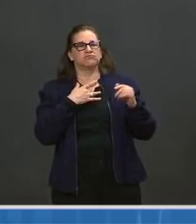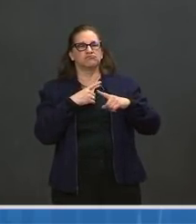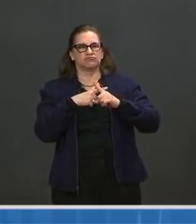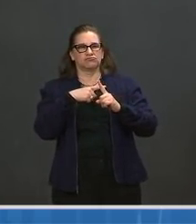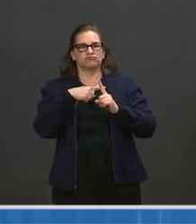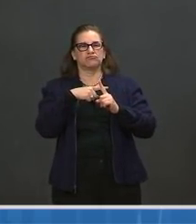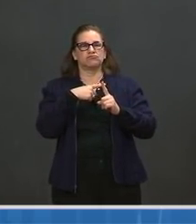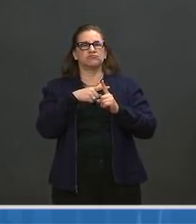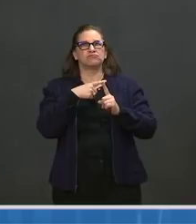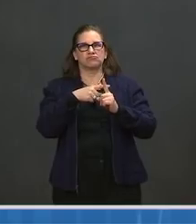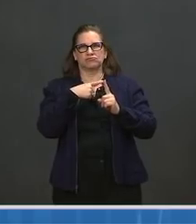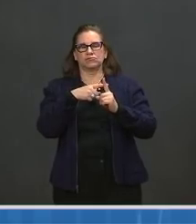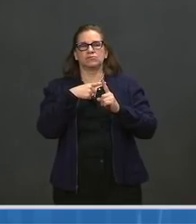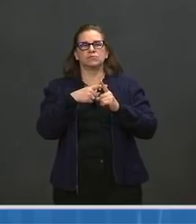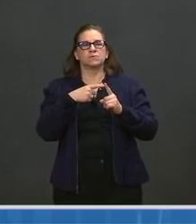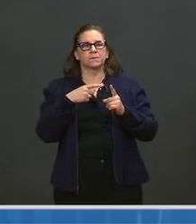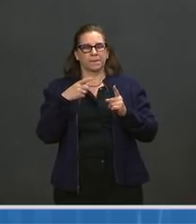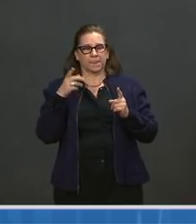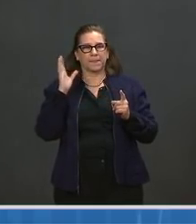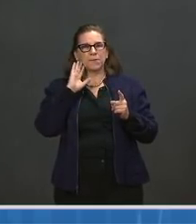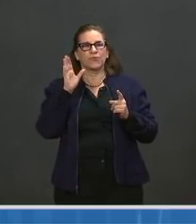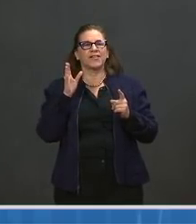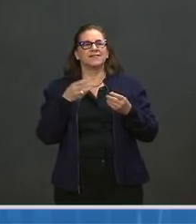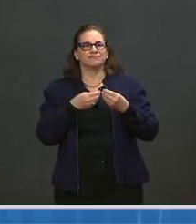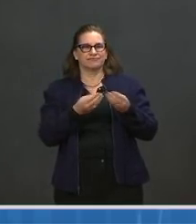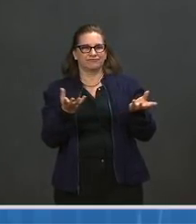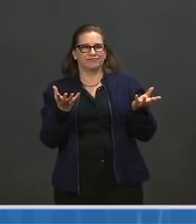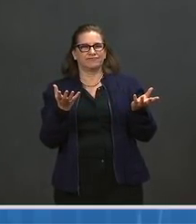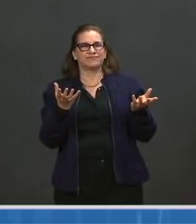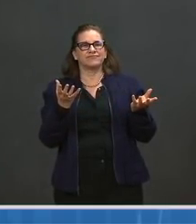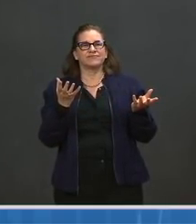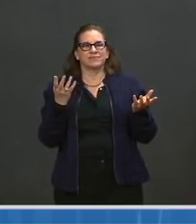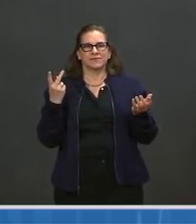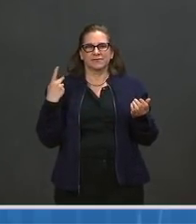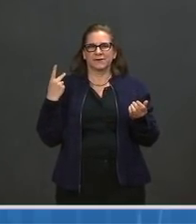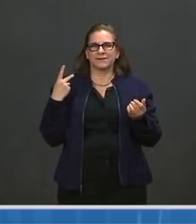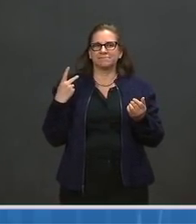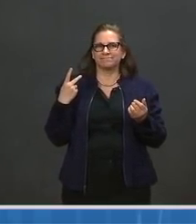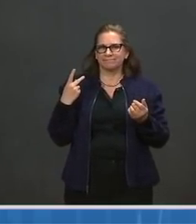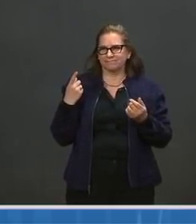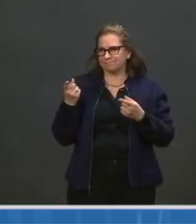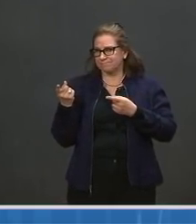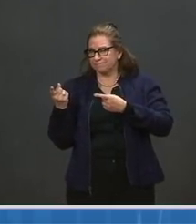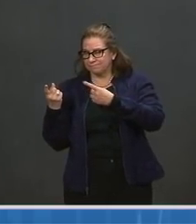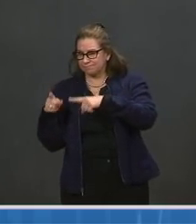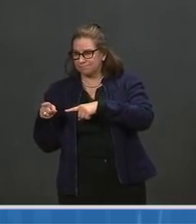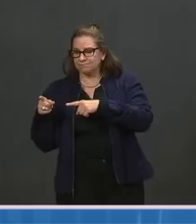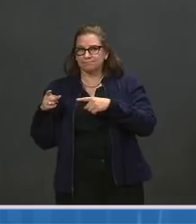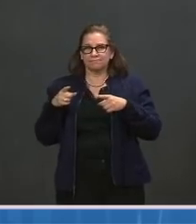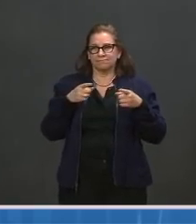and working closely with them. But with -- at this point in time, I don't want to commit to what's going to happen